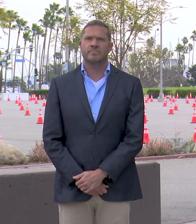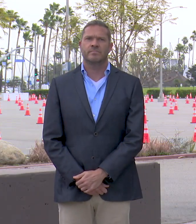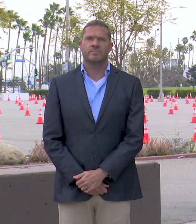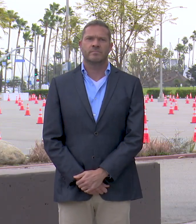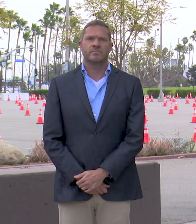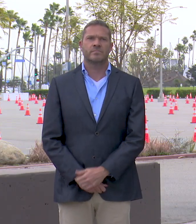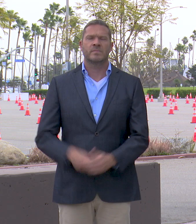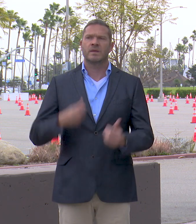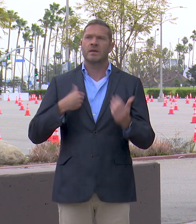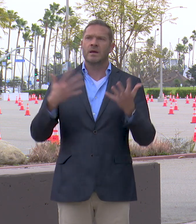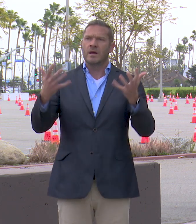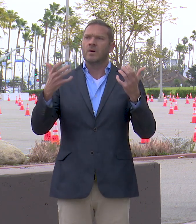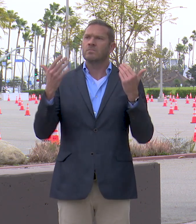I want to go ahead and welcome everyone.